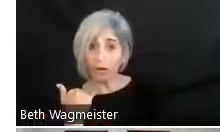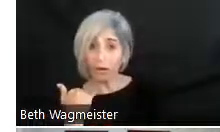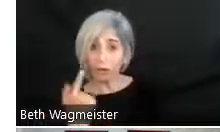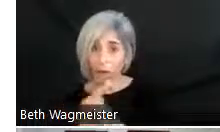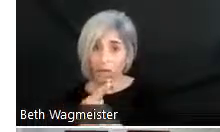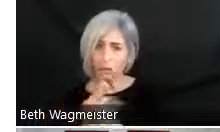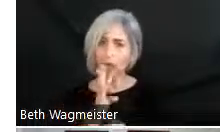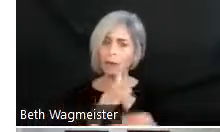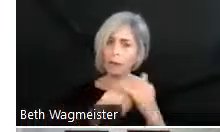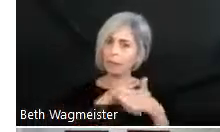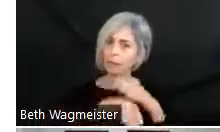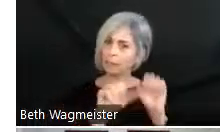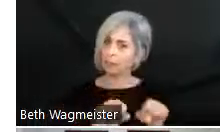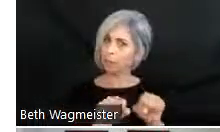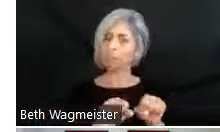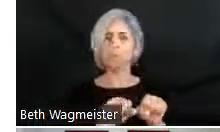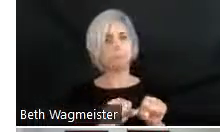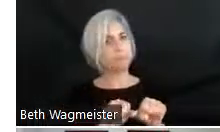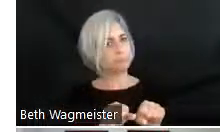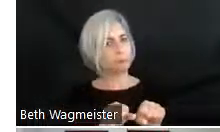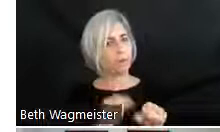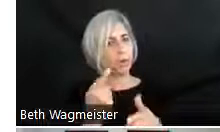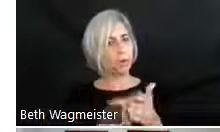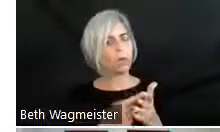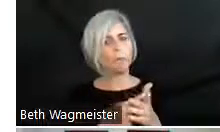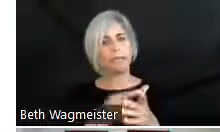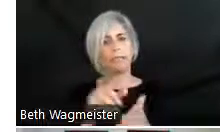about accessibility. Well let's move towards sympathy now. That